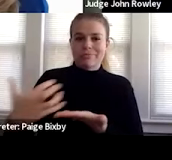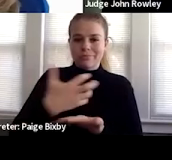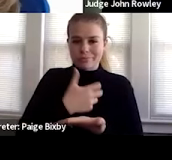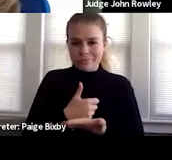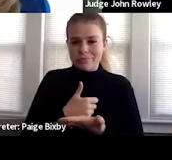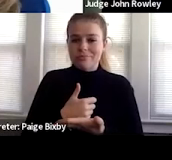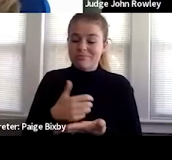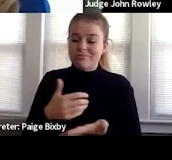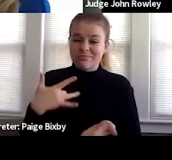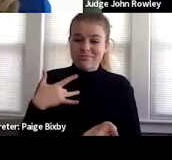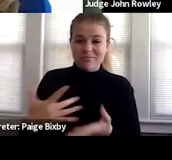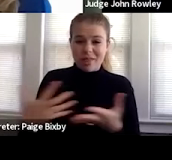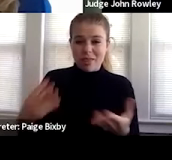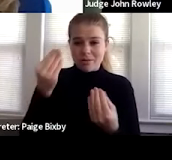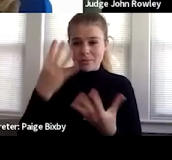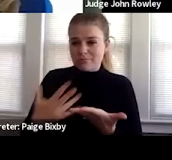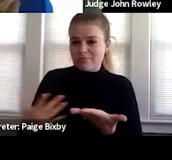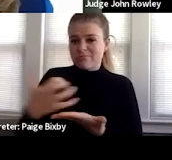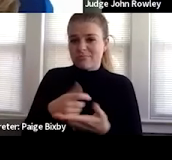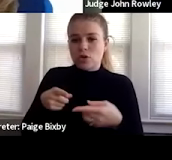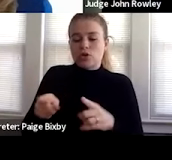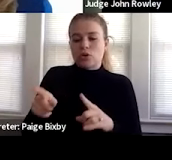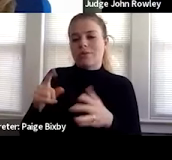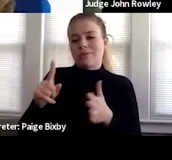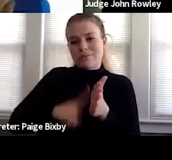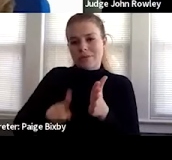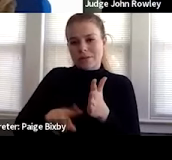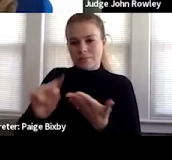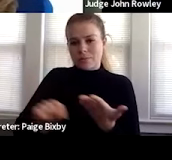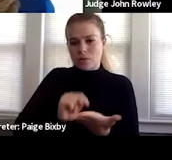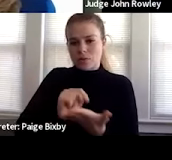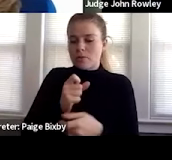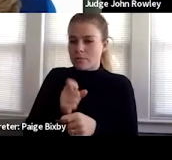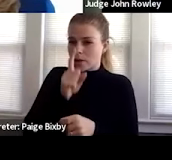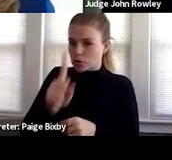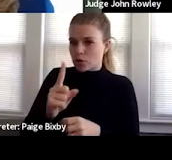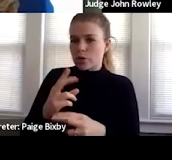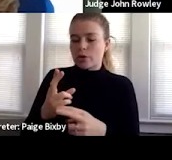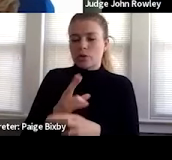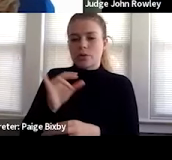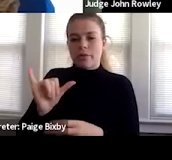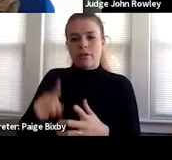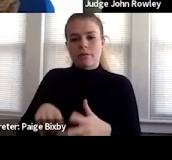A lot of information is gathered during the investigation period. So making sure you are using those sources of information